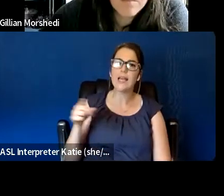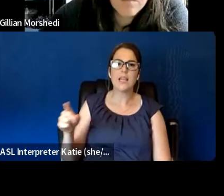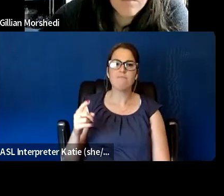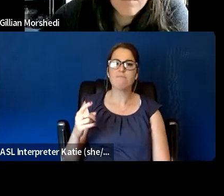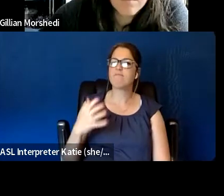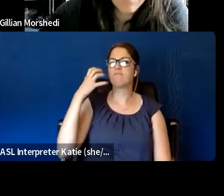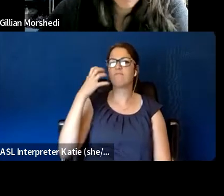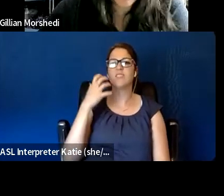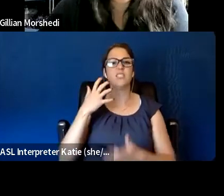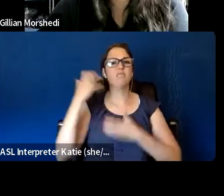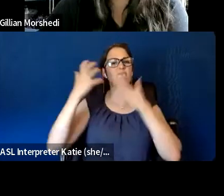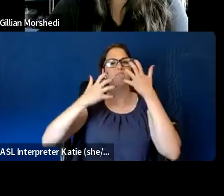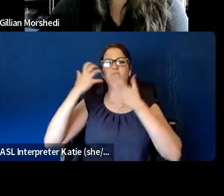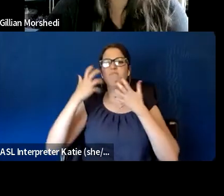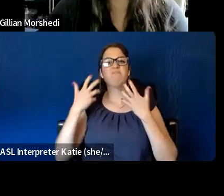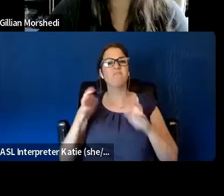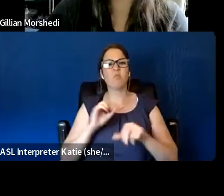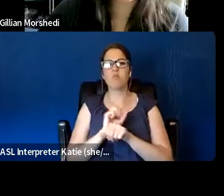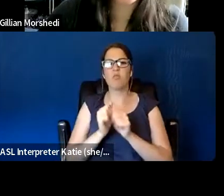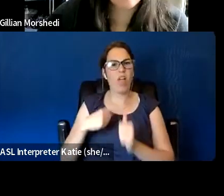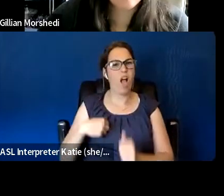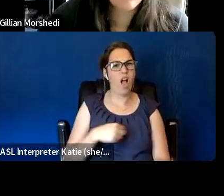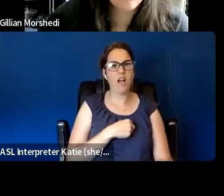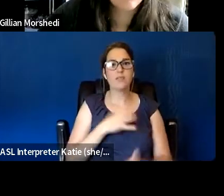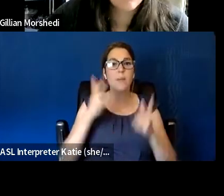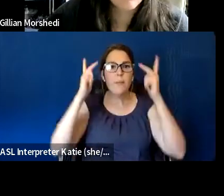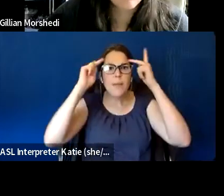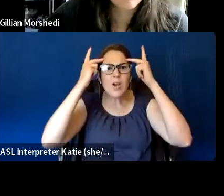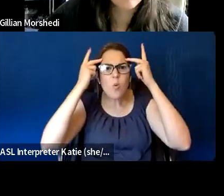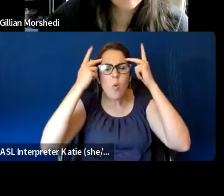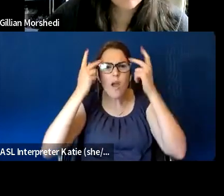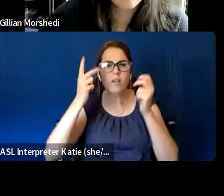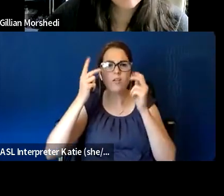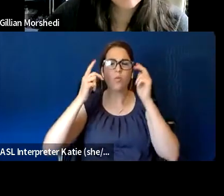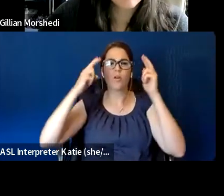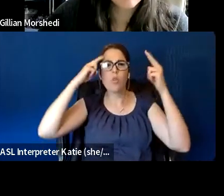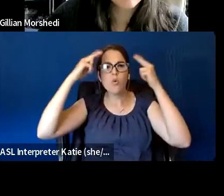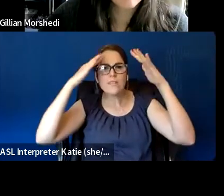and who are maybe paranoid or delusional. Those are the ones that most need our help.